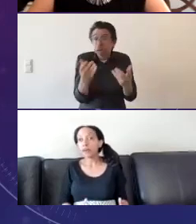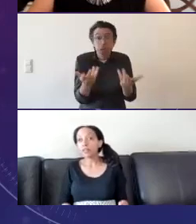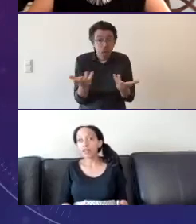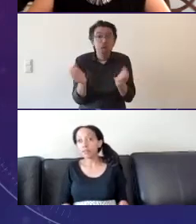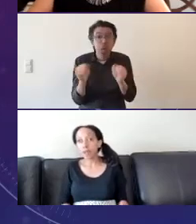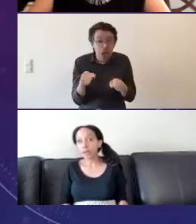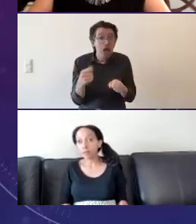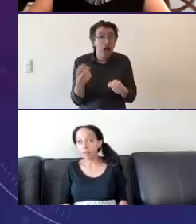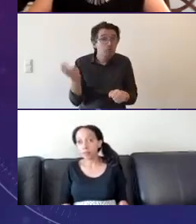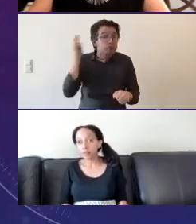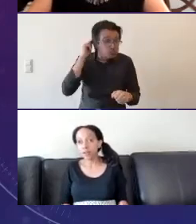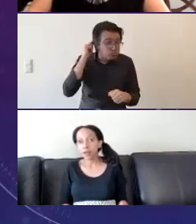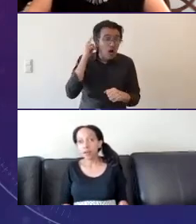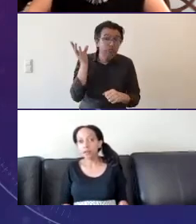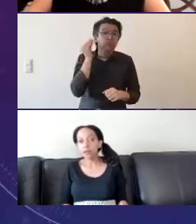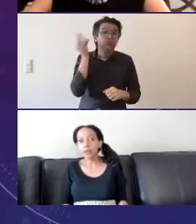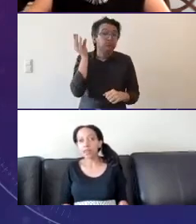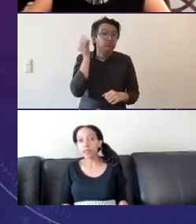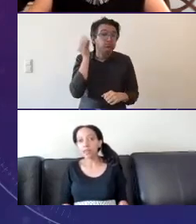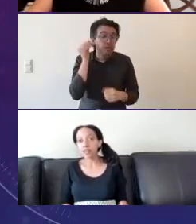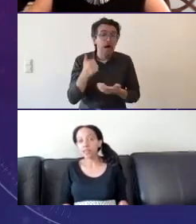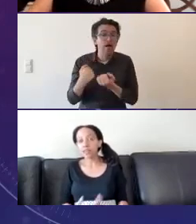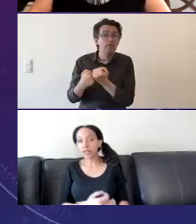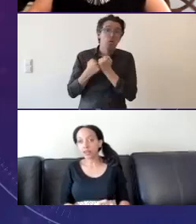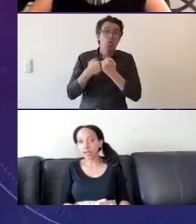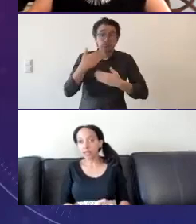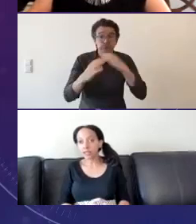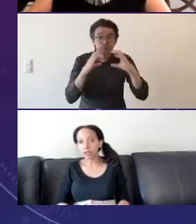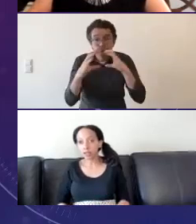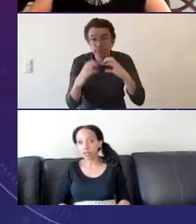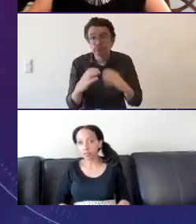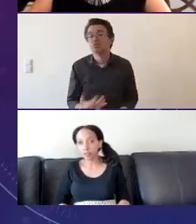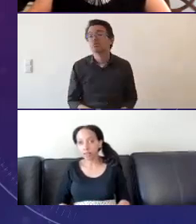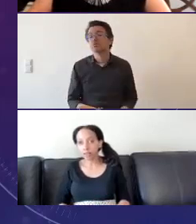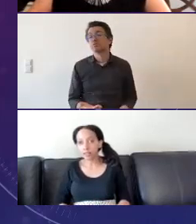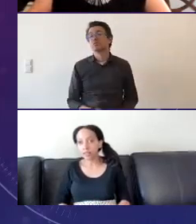deafblind people who with the assistance of hearing aids and cochlear implants